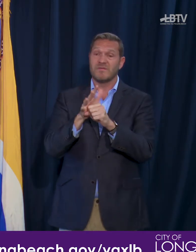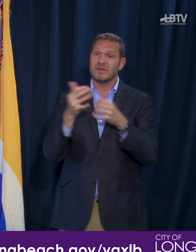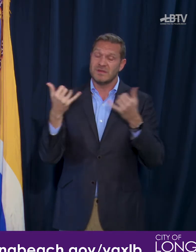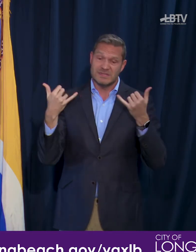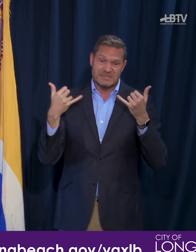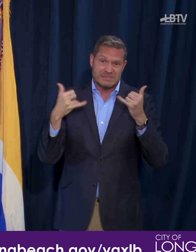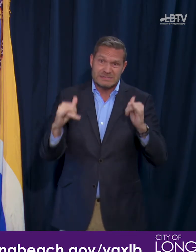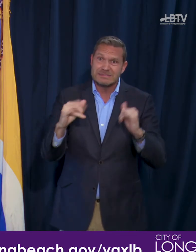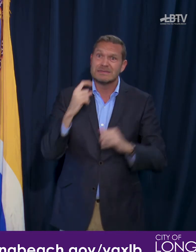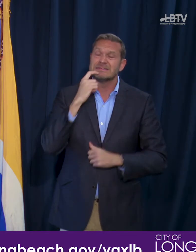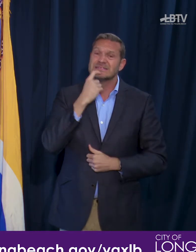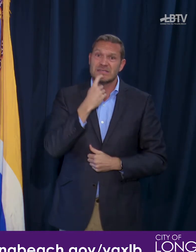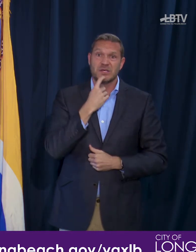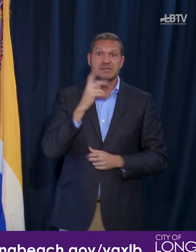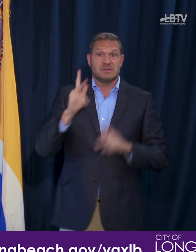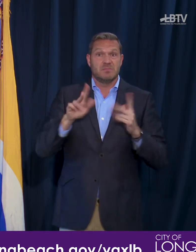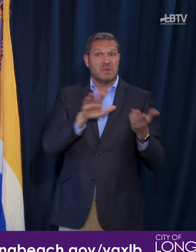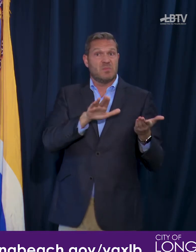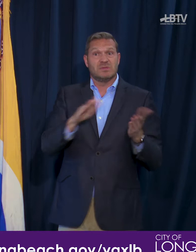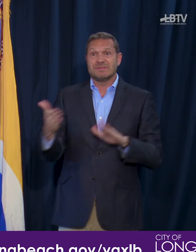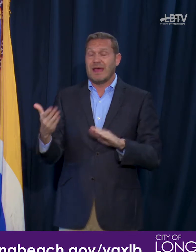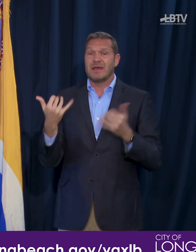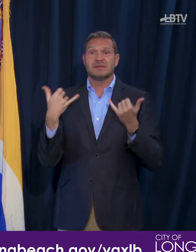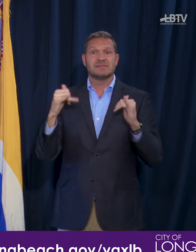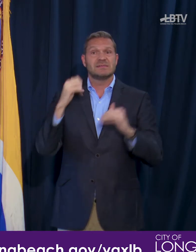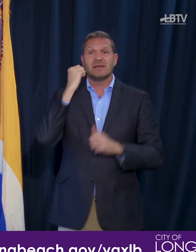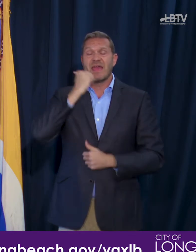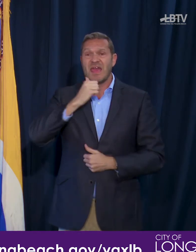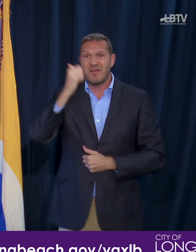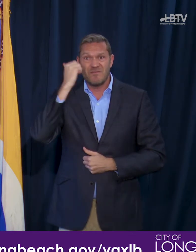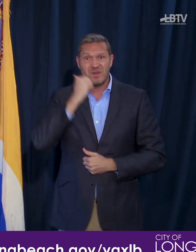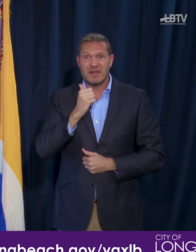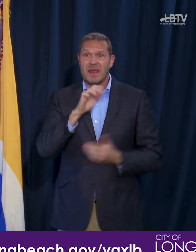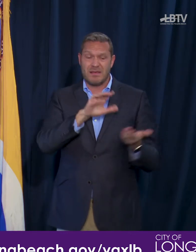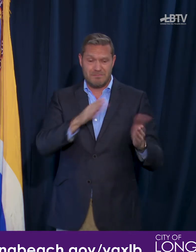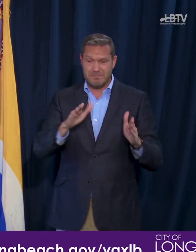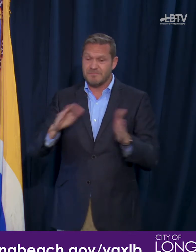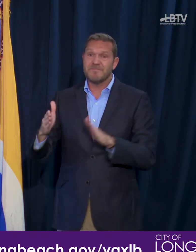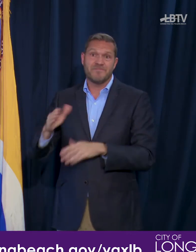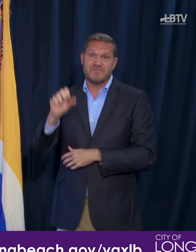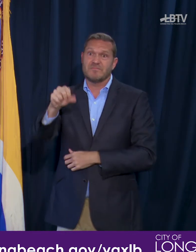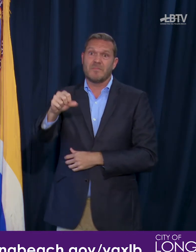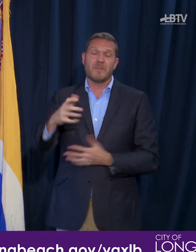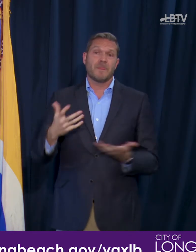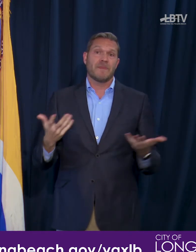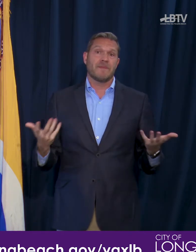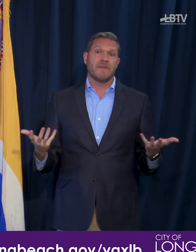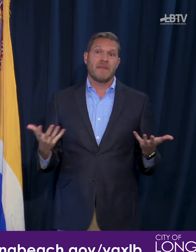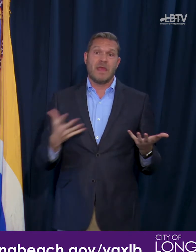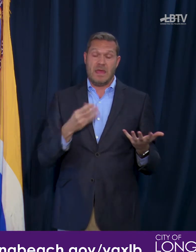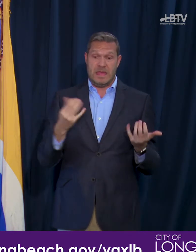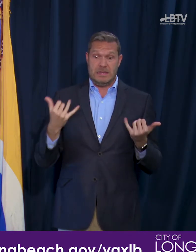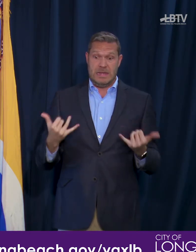We're losing lives still every day and we are also in a position now as a city where